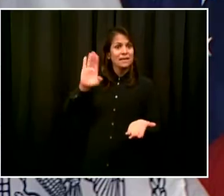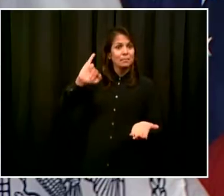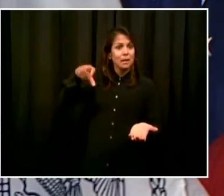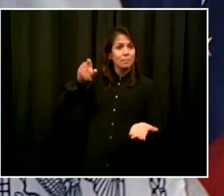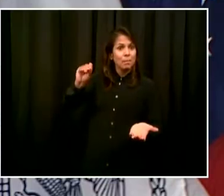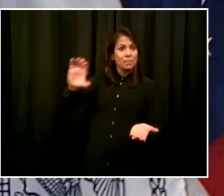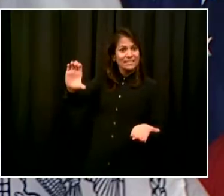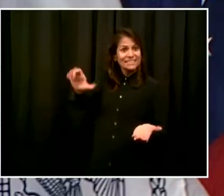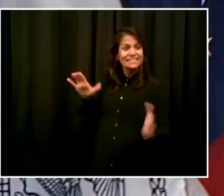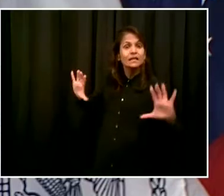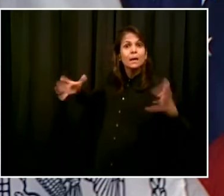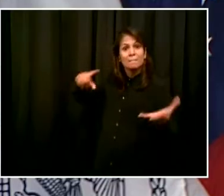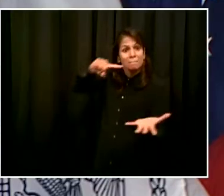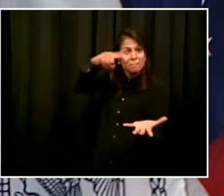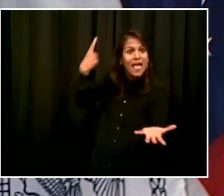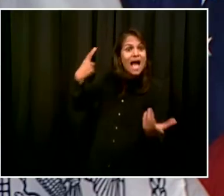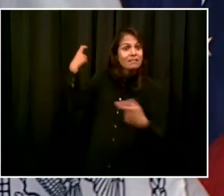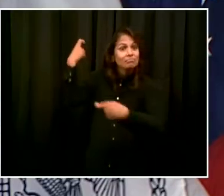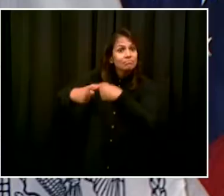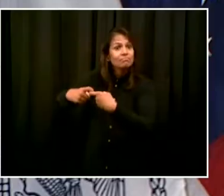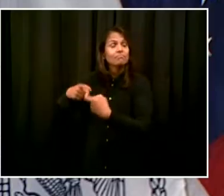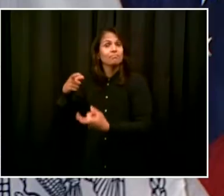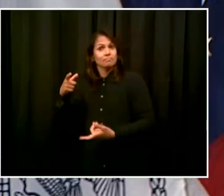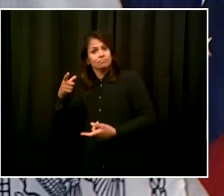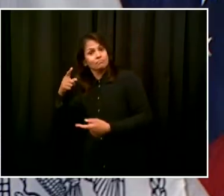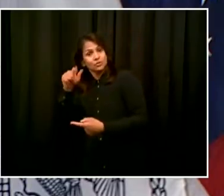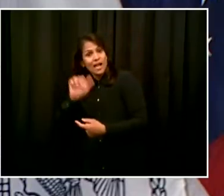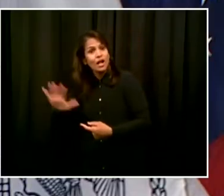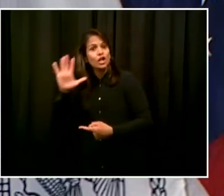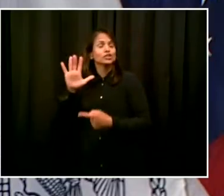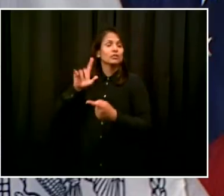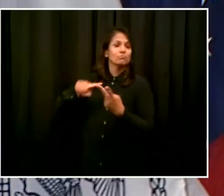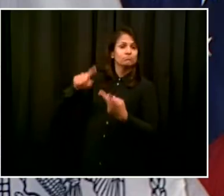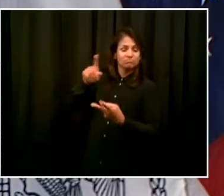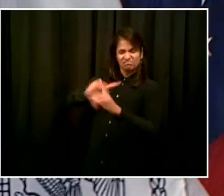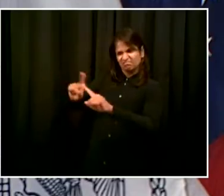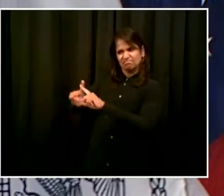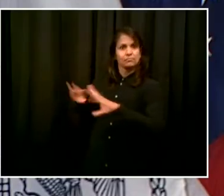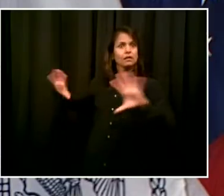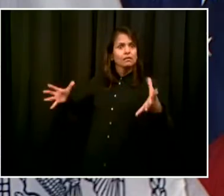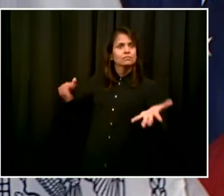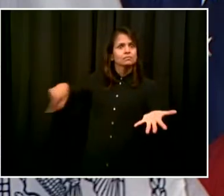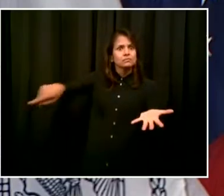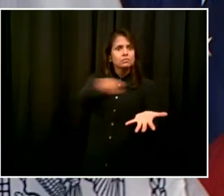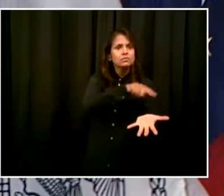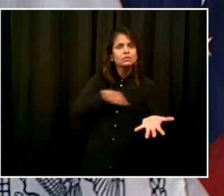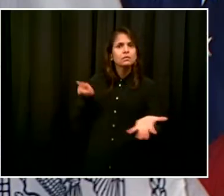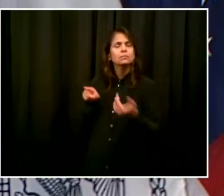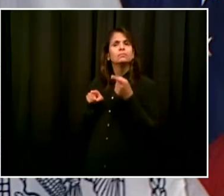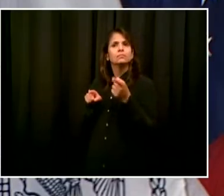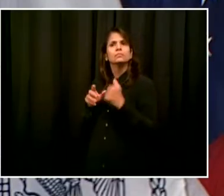AND IMMIGRANTS. TE HVY ERPELOPE YOU'RE TALKING ABOUT EARLIER. THERE'S AL SOA POSITION WITHIN THESE COMMUNITIES AND